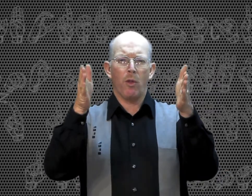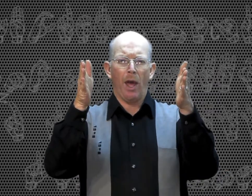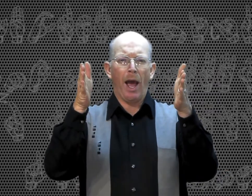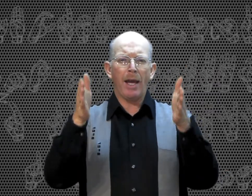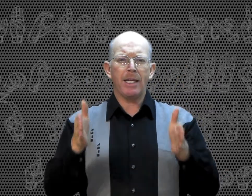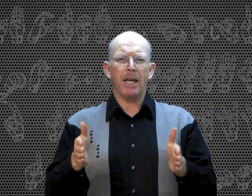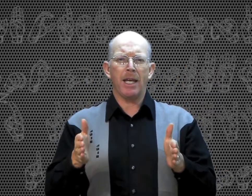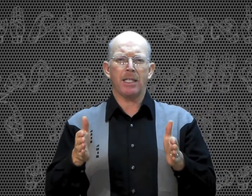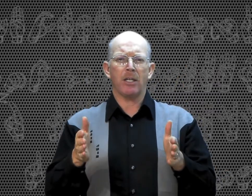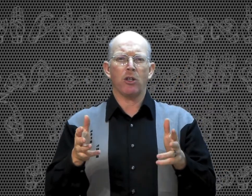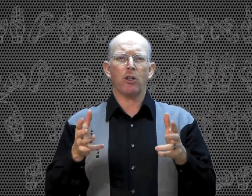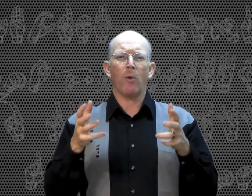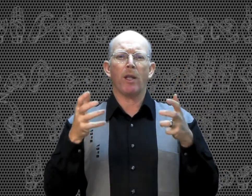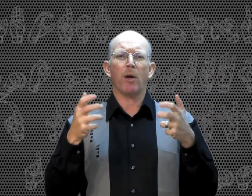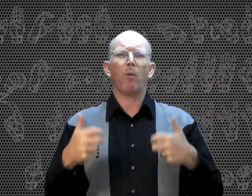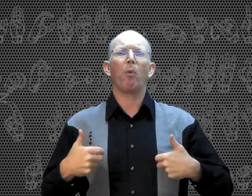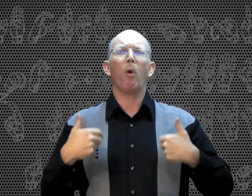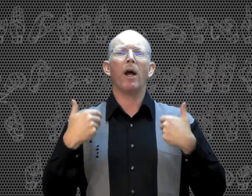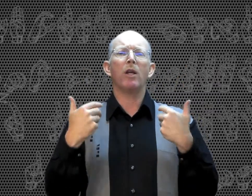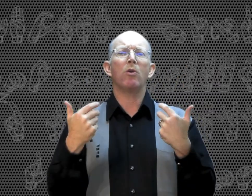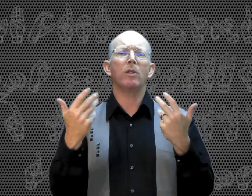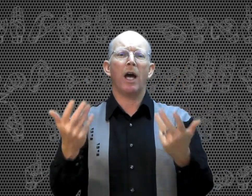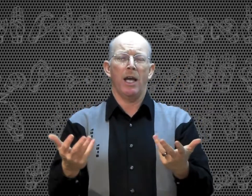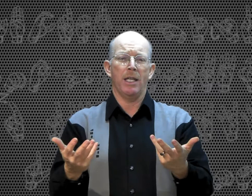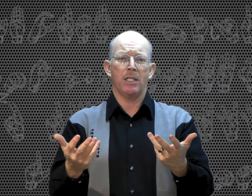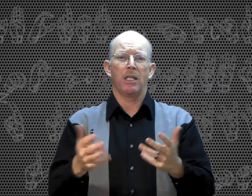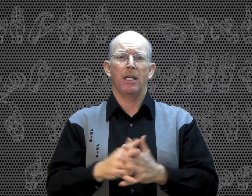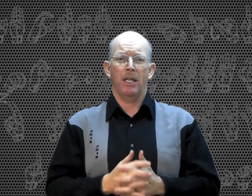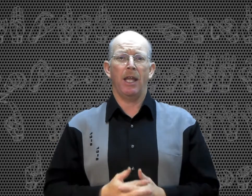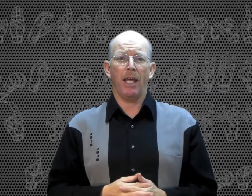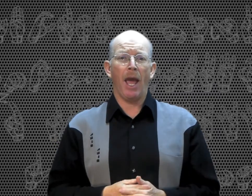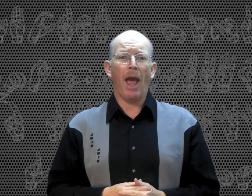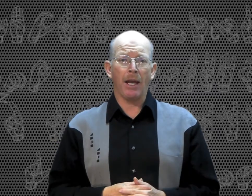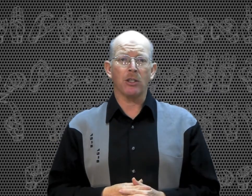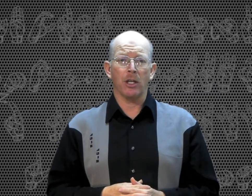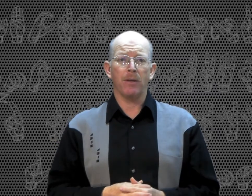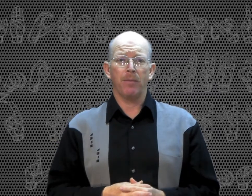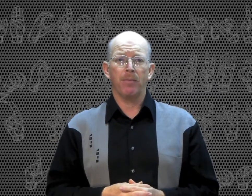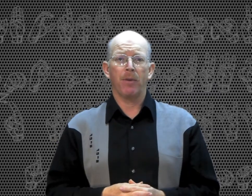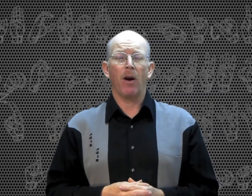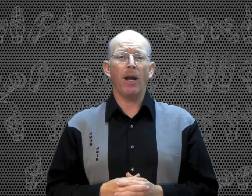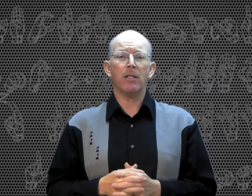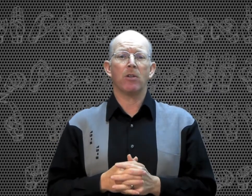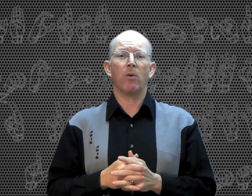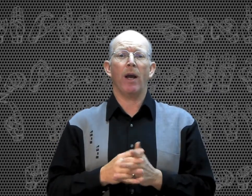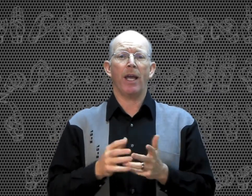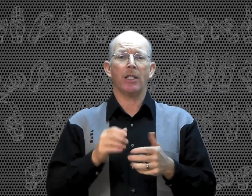So the idea is that you are showing the one who does the action. Alright?